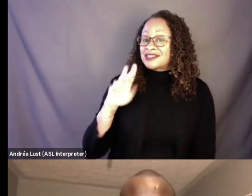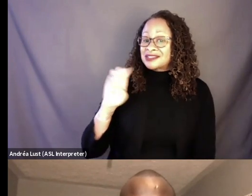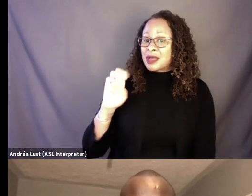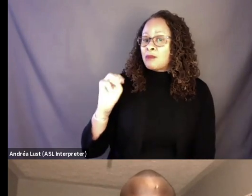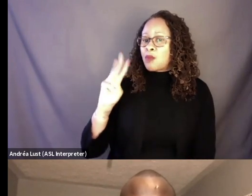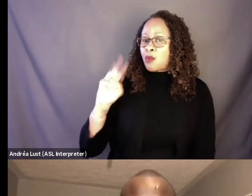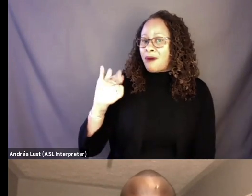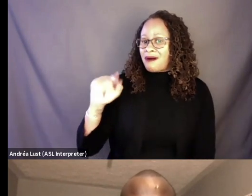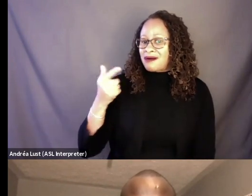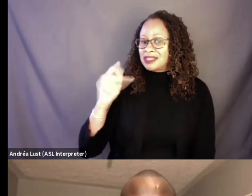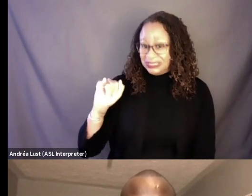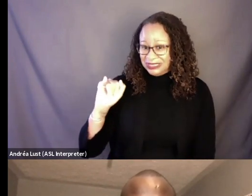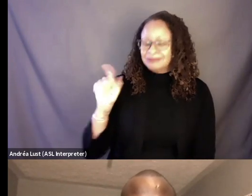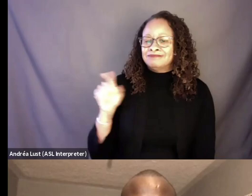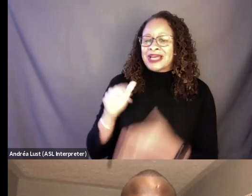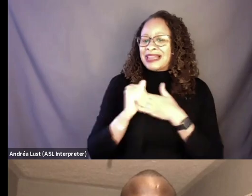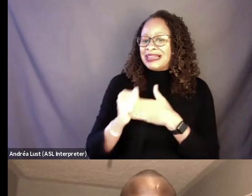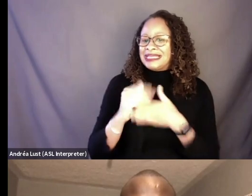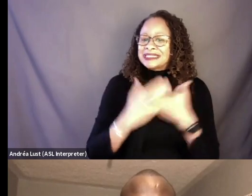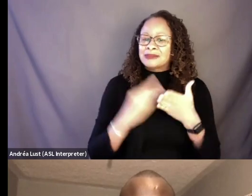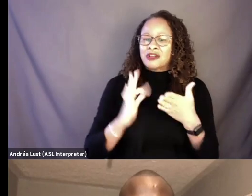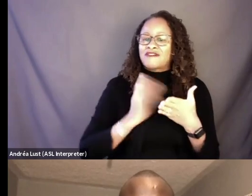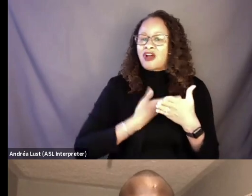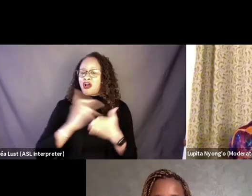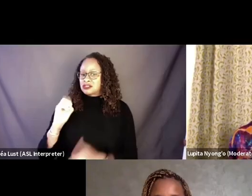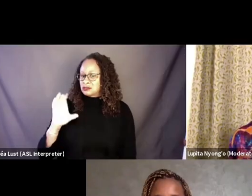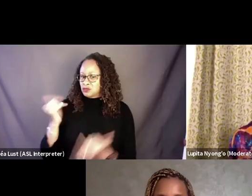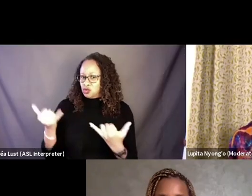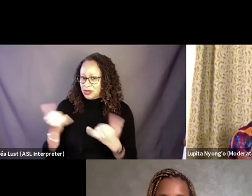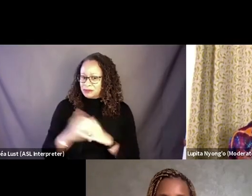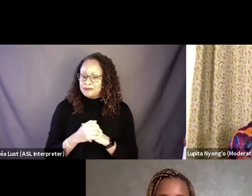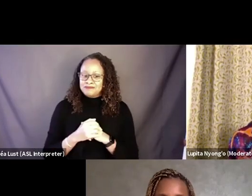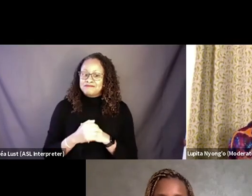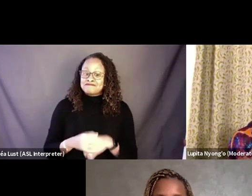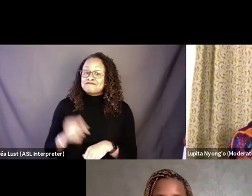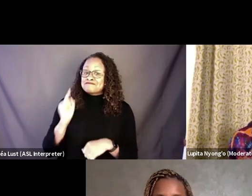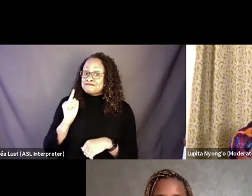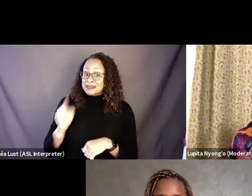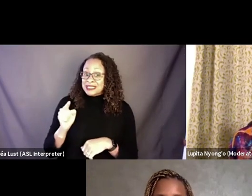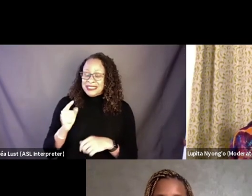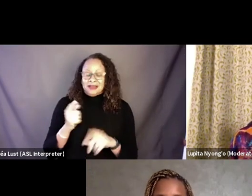who is the lead subject of our documentary. And he is a Kenyan photo journalist,